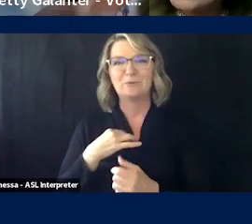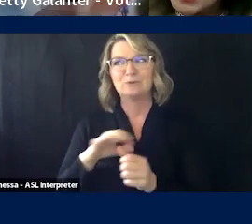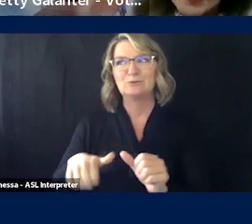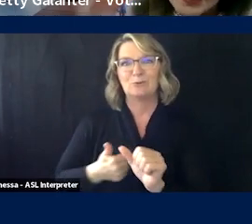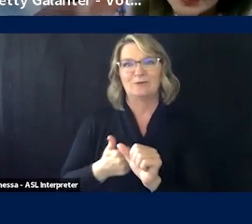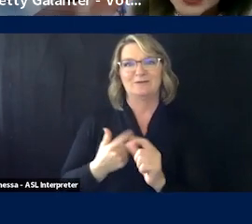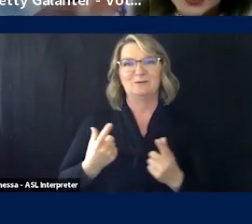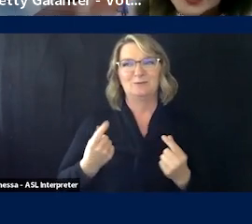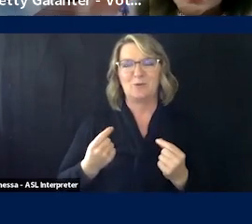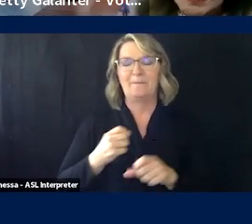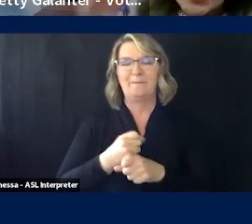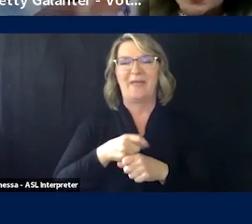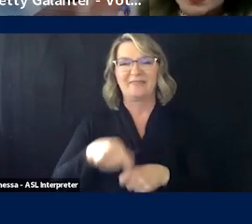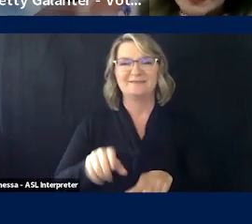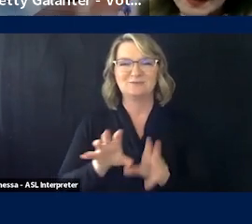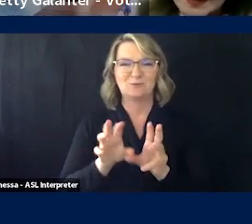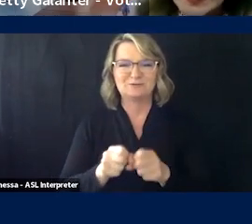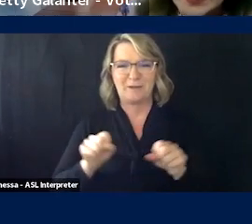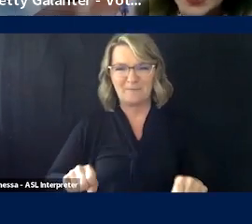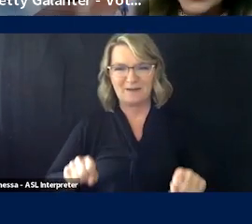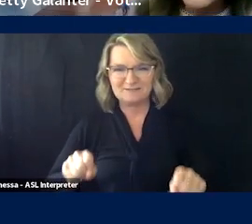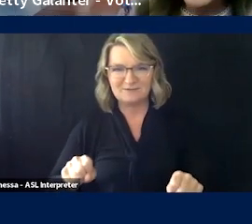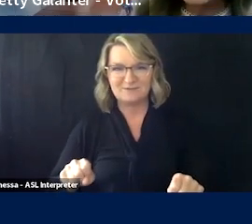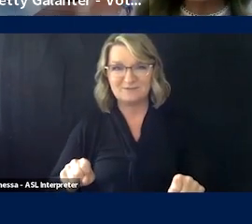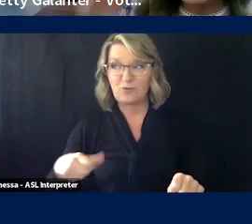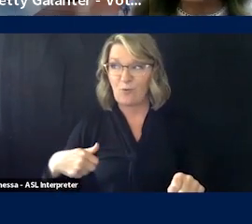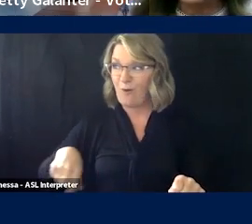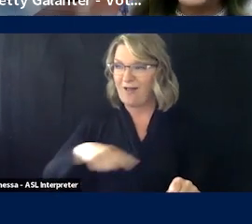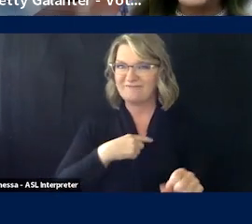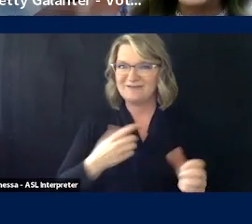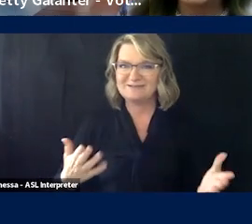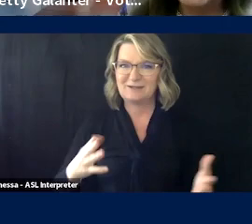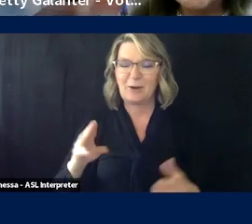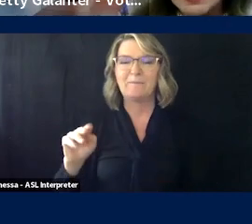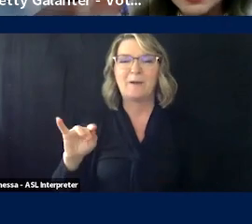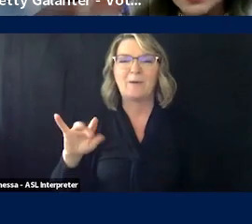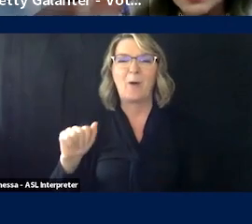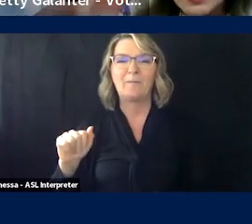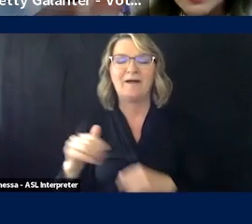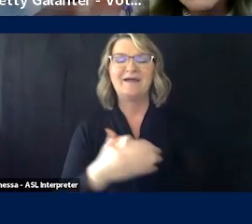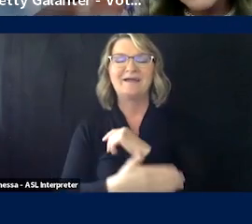to all of our elections team members behind the scenes who helped make this workshop possible and